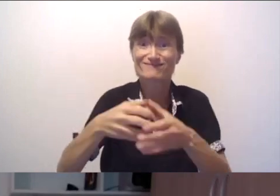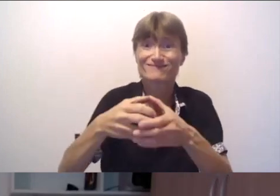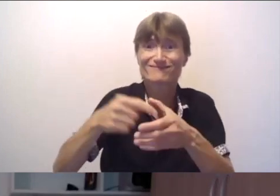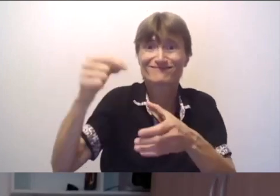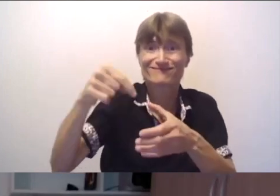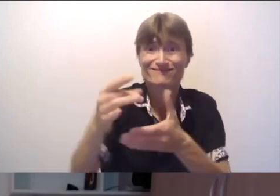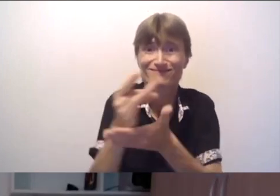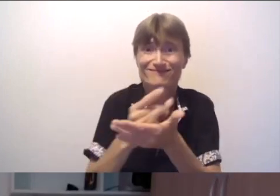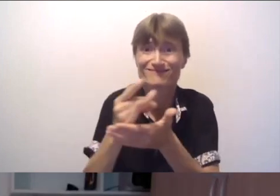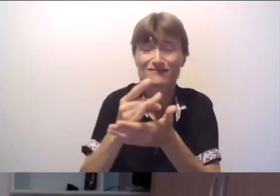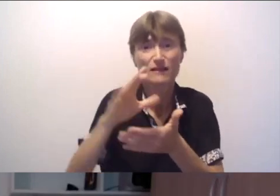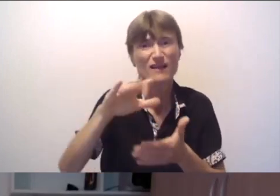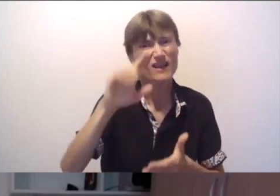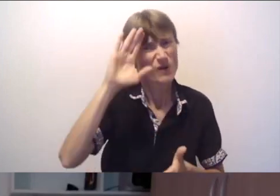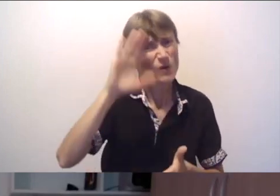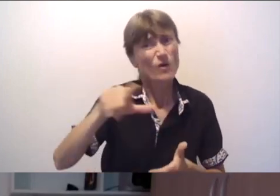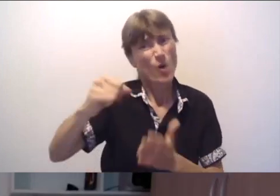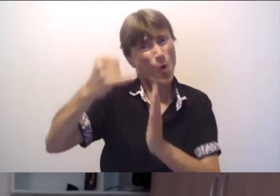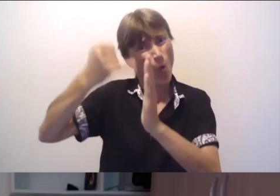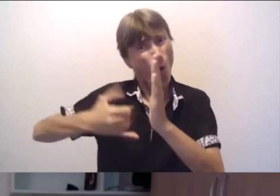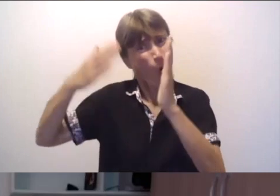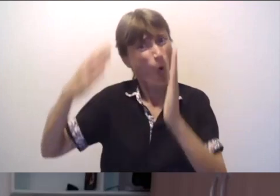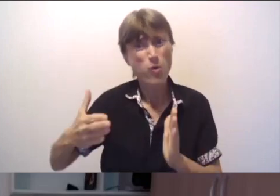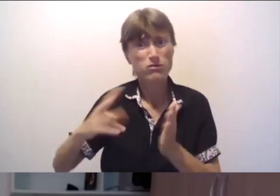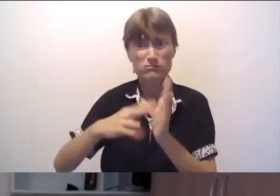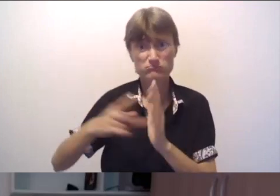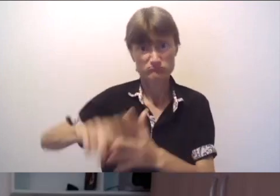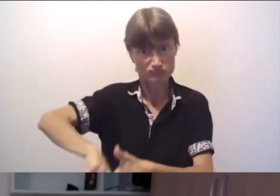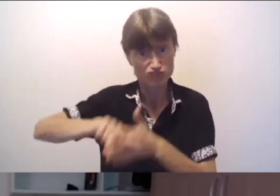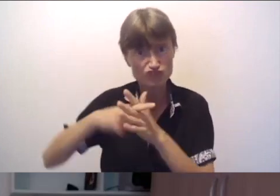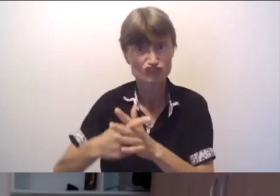and practice is always lifelong and it's a life of emotional labor it's